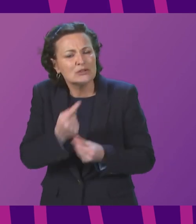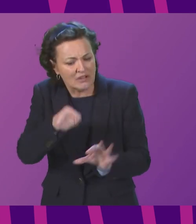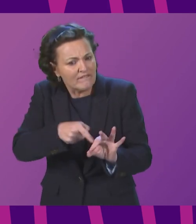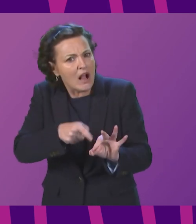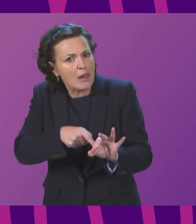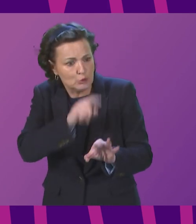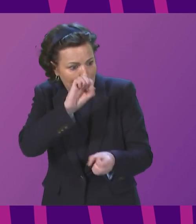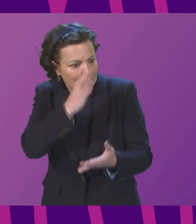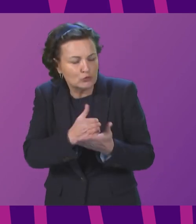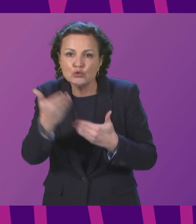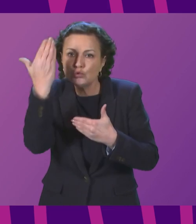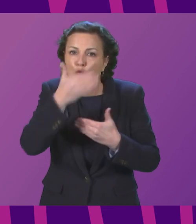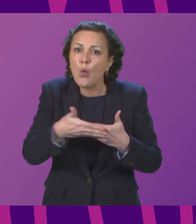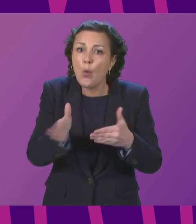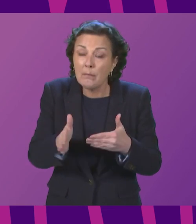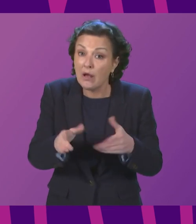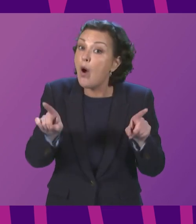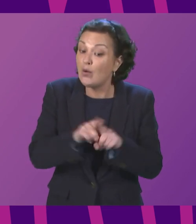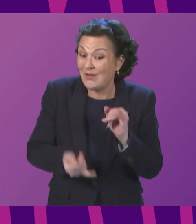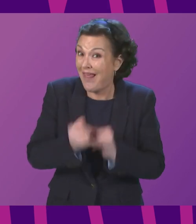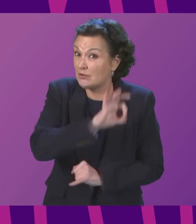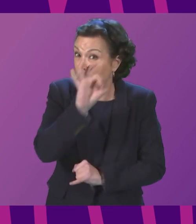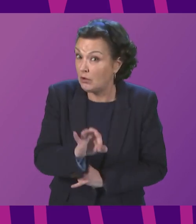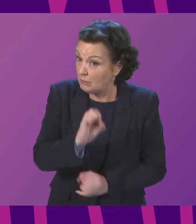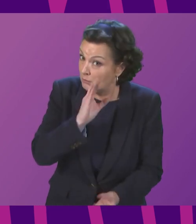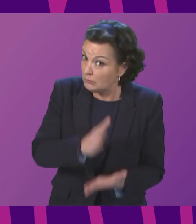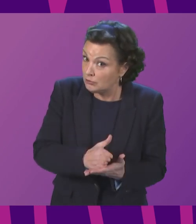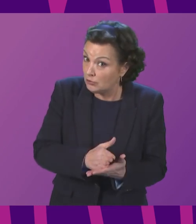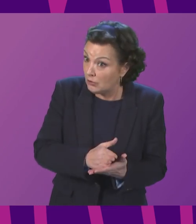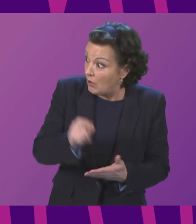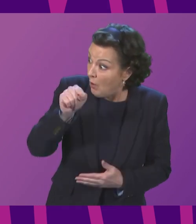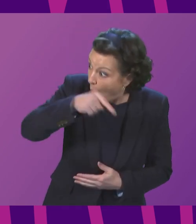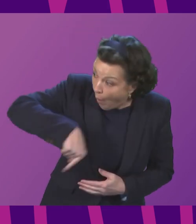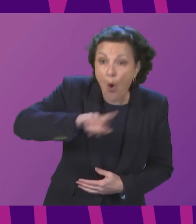confirm that every pupil in Scotland now has access to an electronic device to support